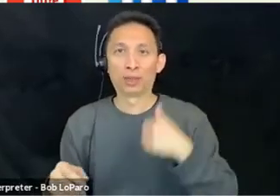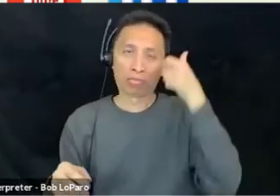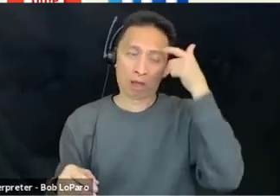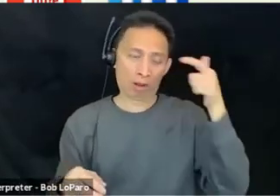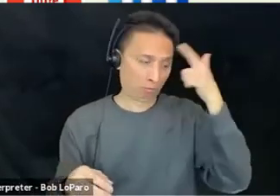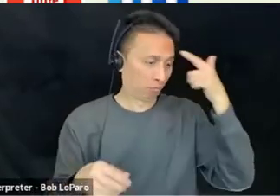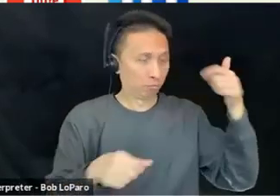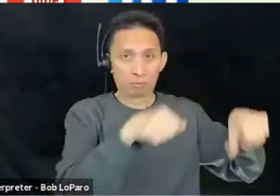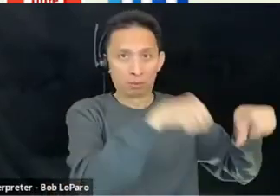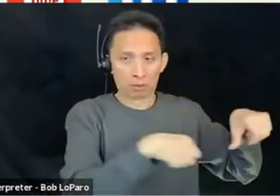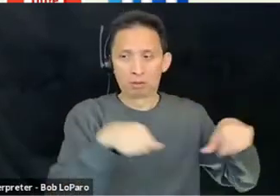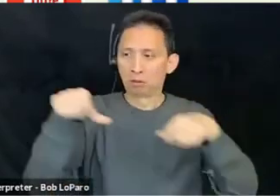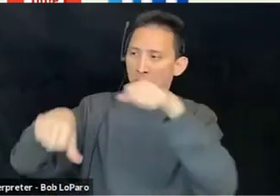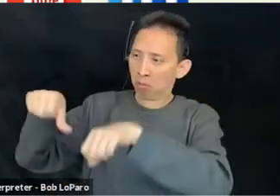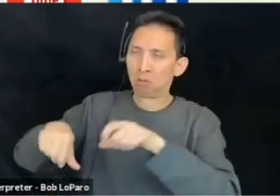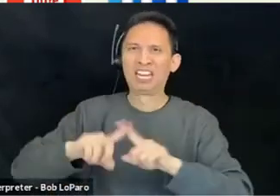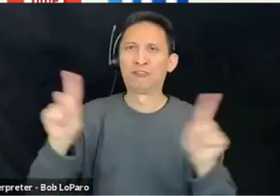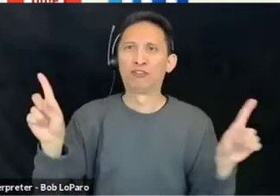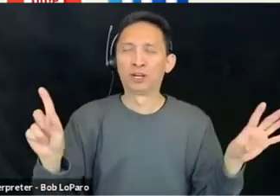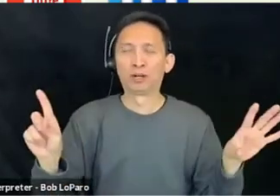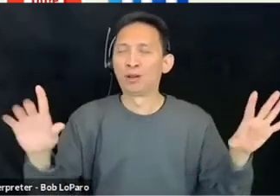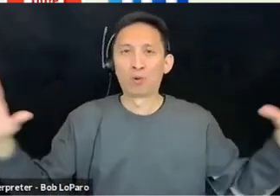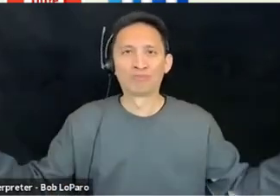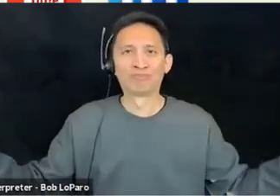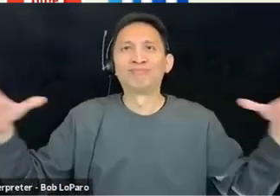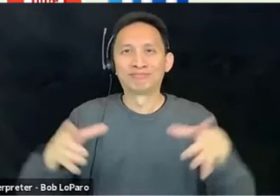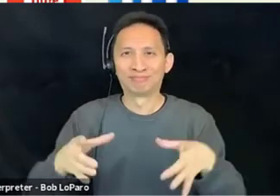[Donna] Thanks Katie and thanks Melissa. Your responses are always great,